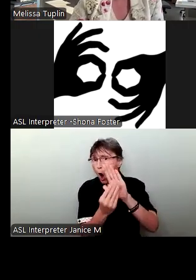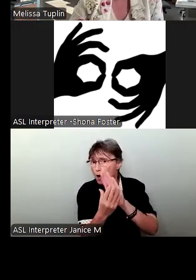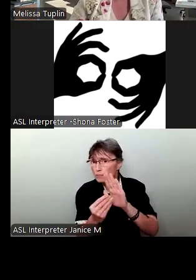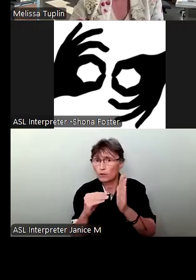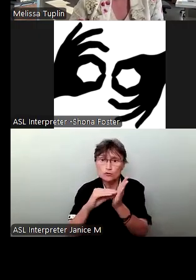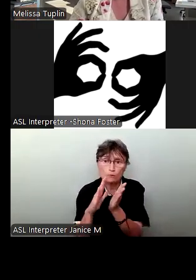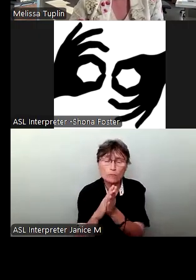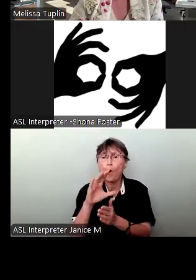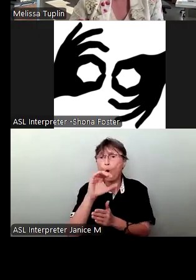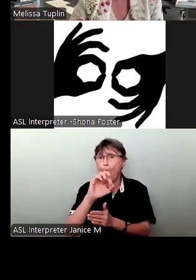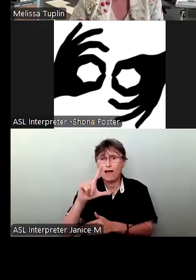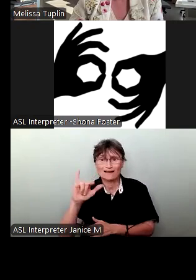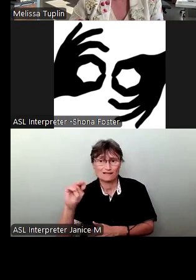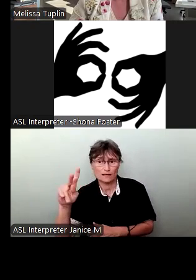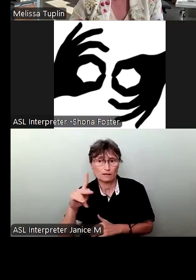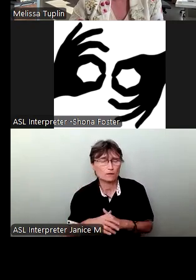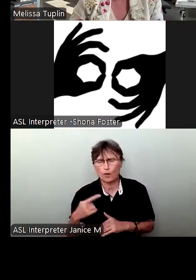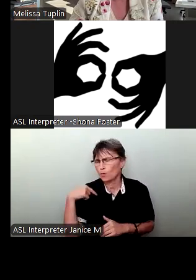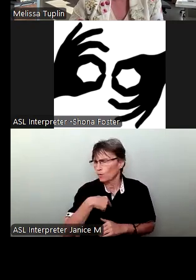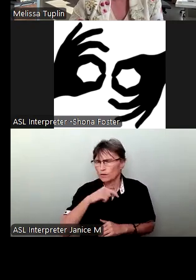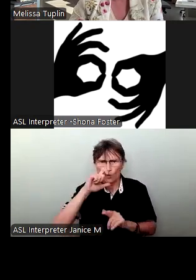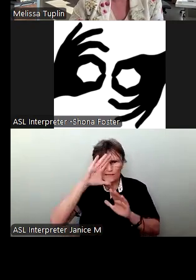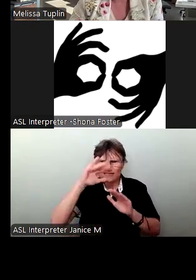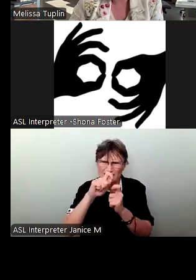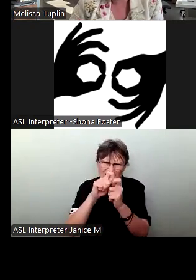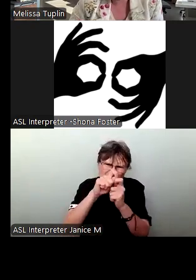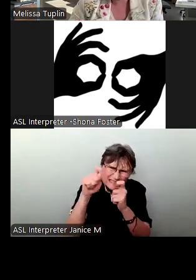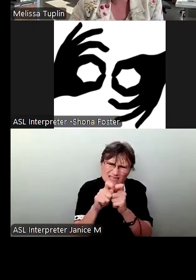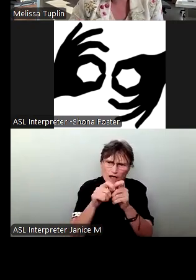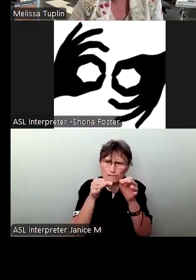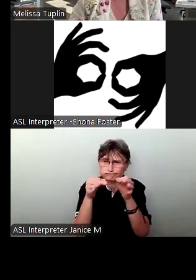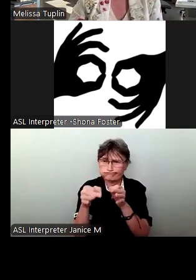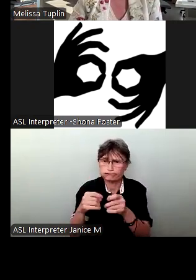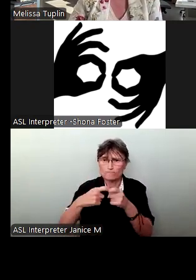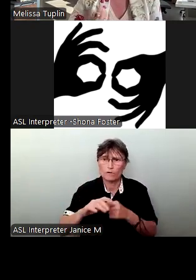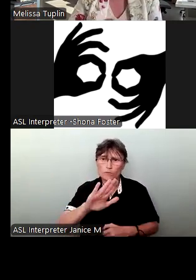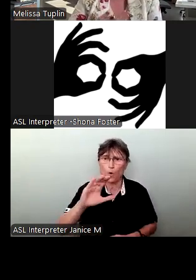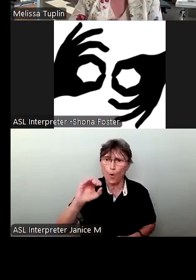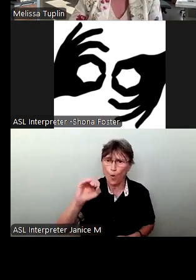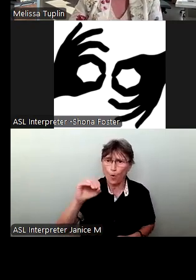for you to describe in detail every aspect of your health and safety manual. So if you have support